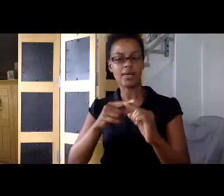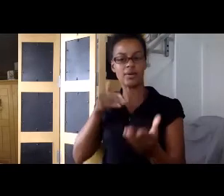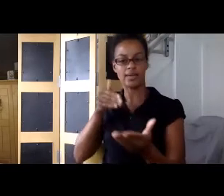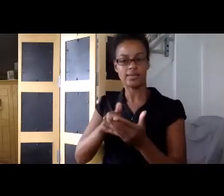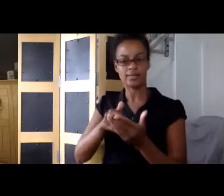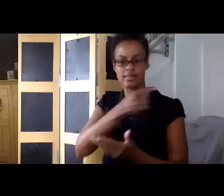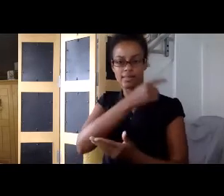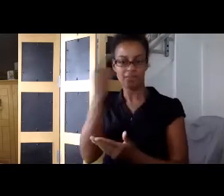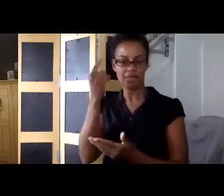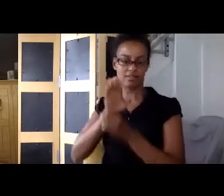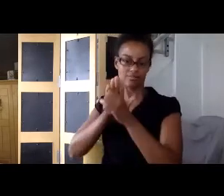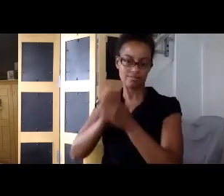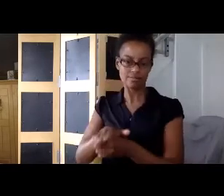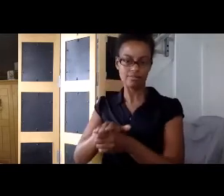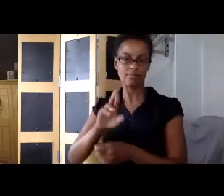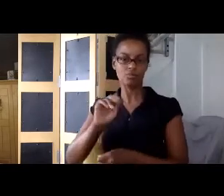So I'm going to tell you a little bit about Tyson, and Jaqs.